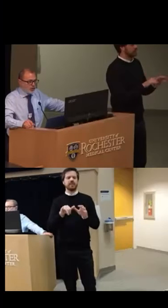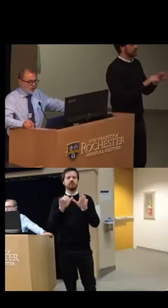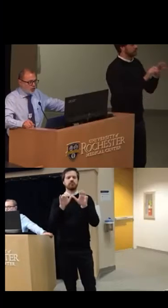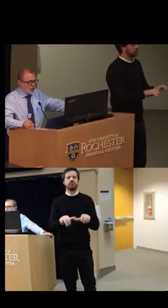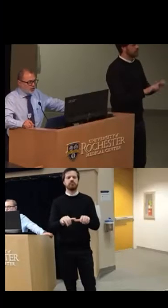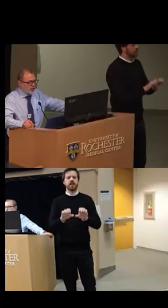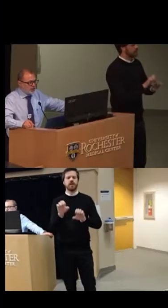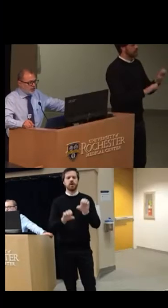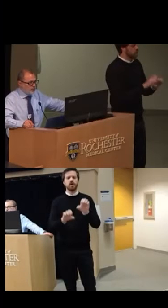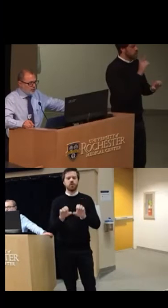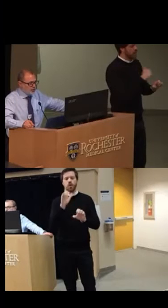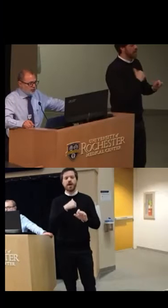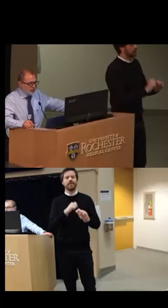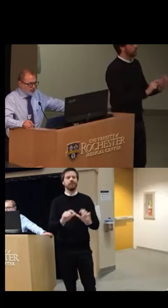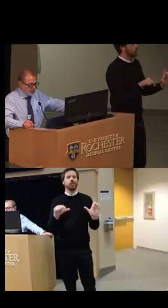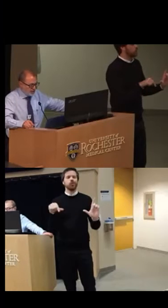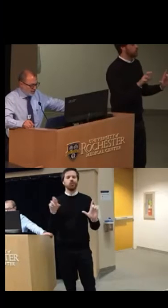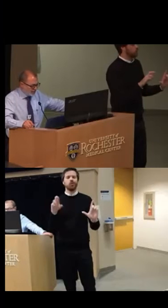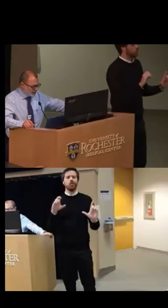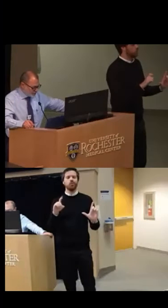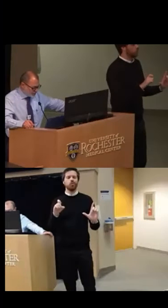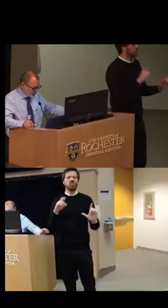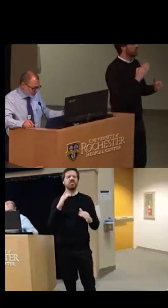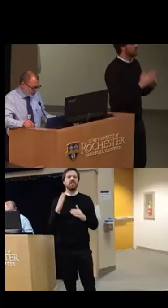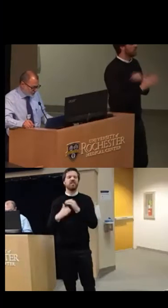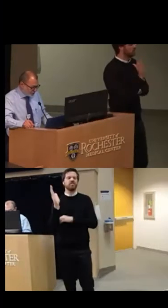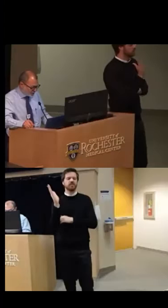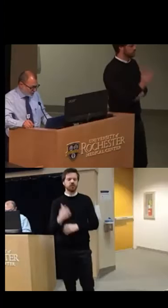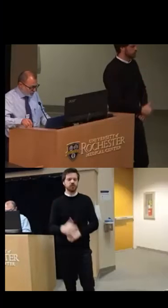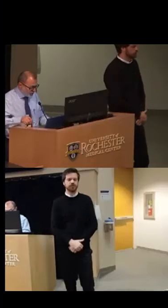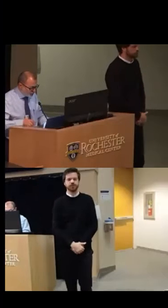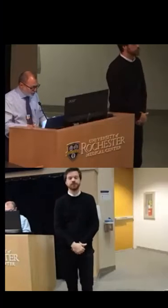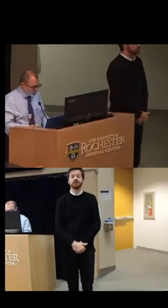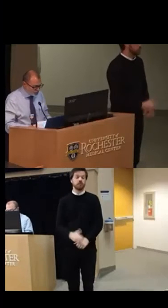QR code that's going to appear on your screen at the end of the presentation without further Ado